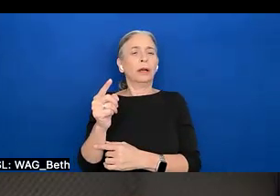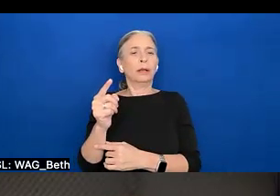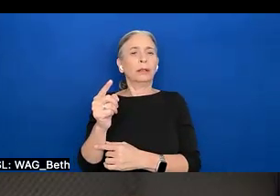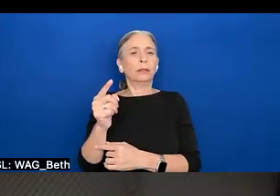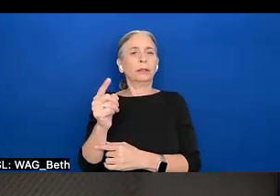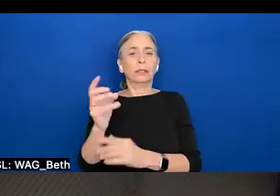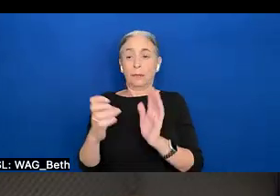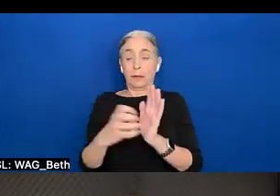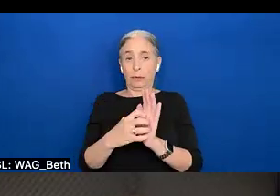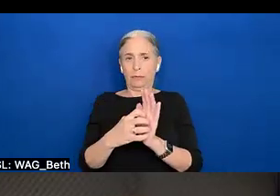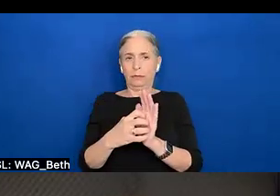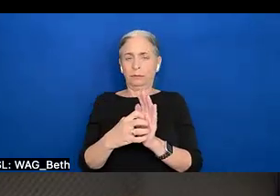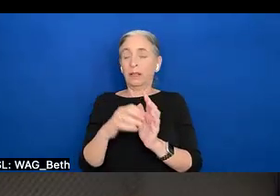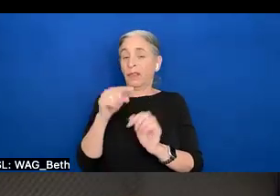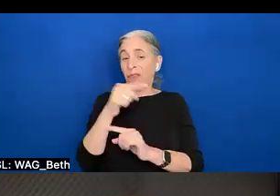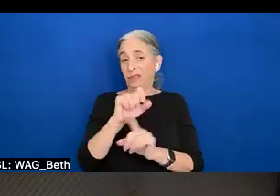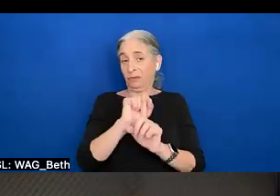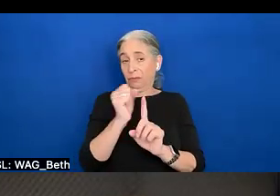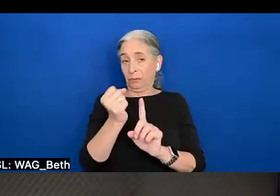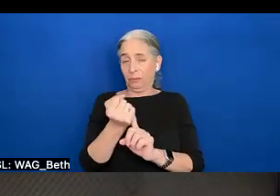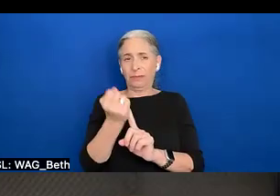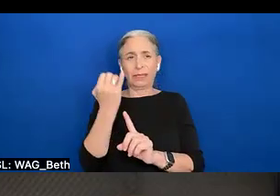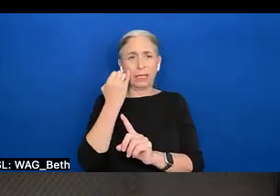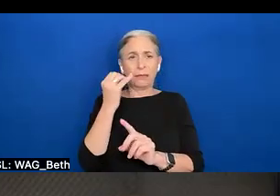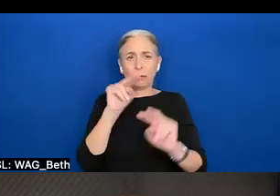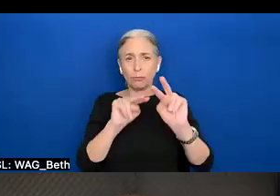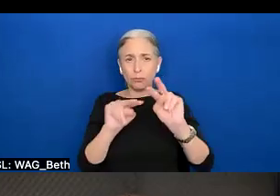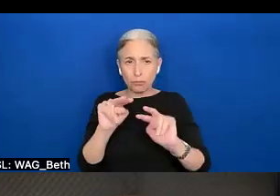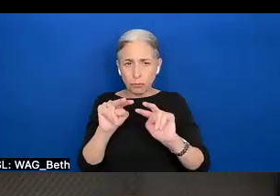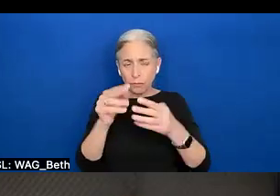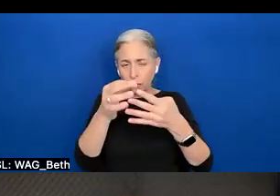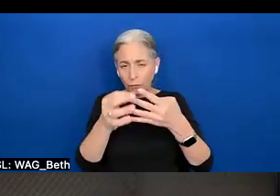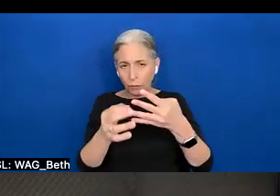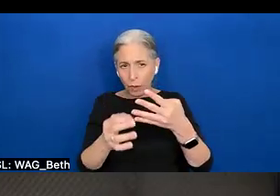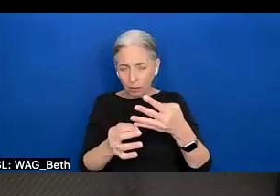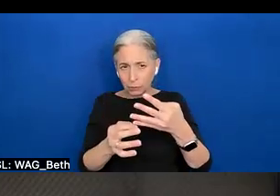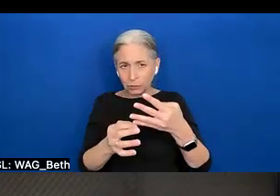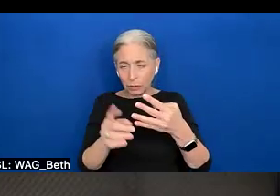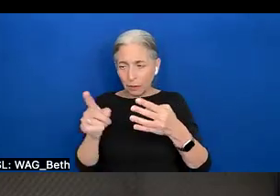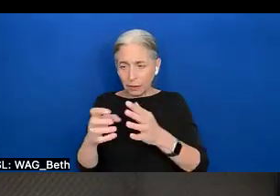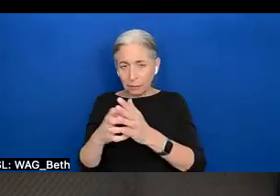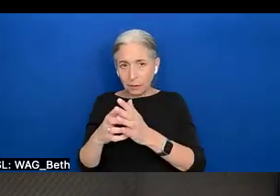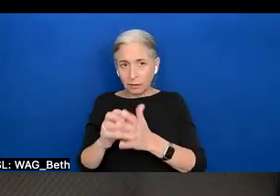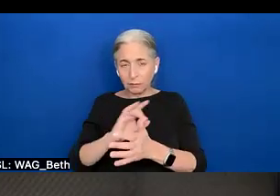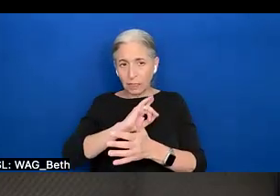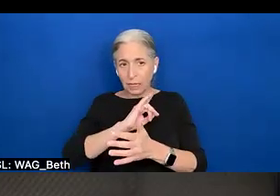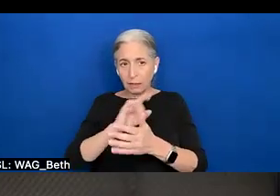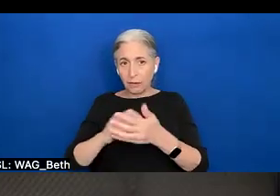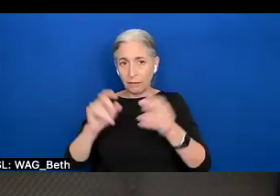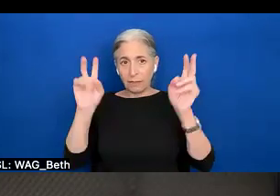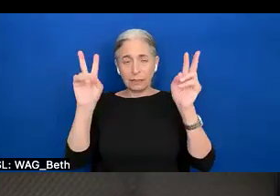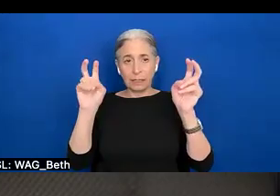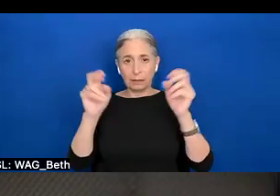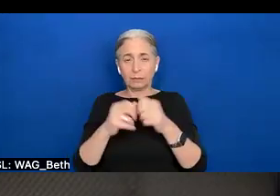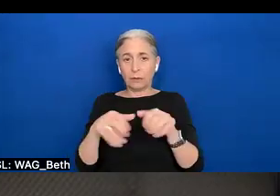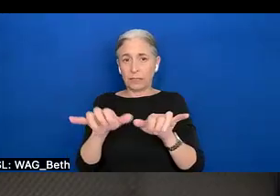In this case, if I go into the options of the paragraph